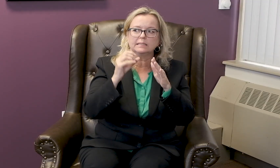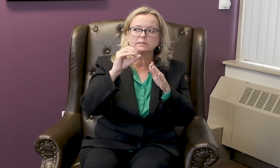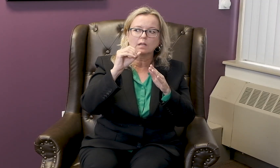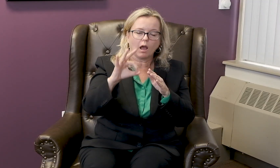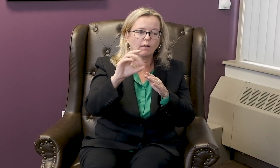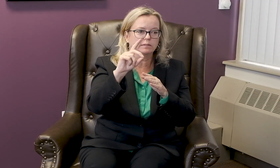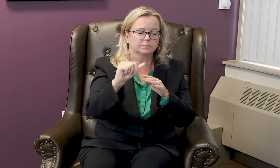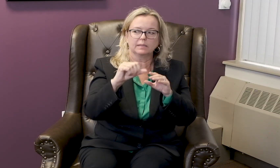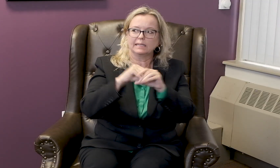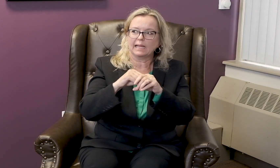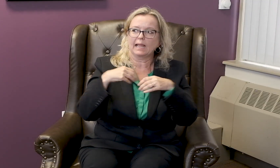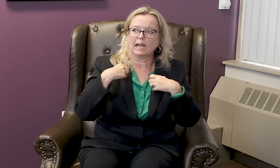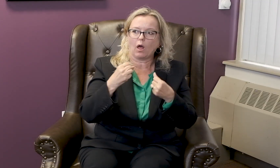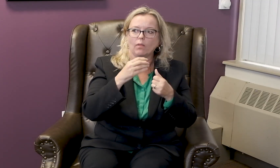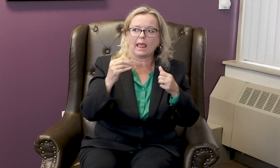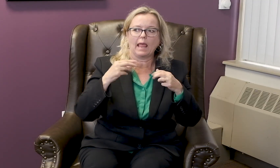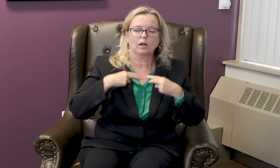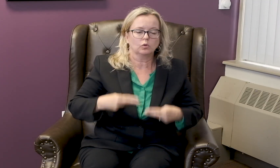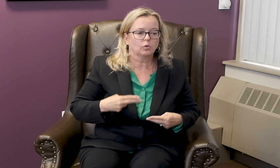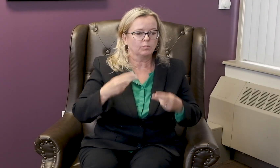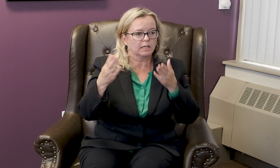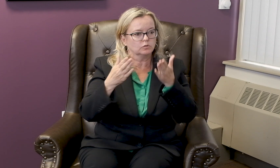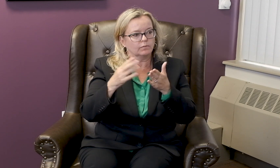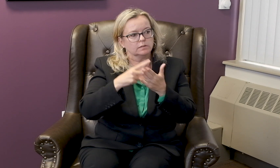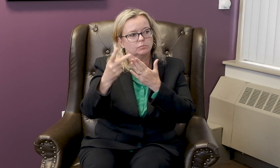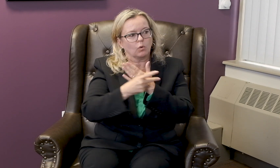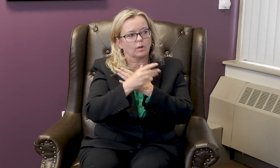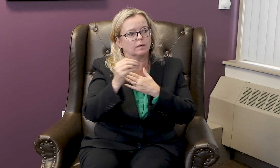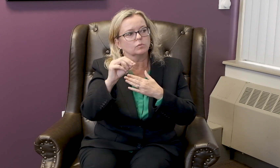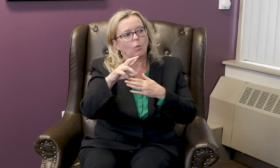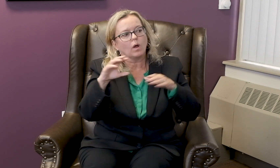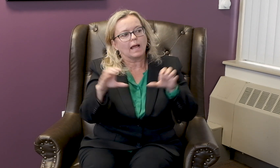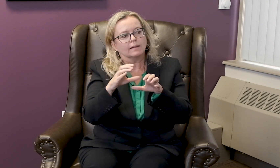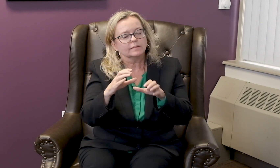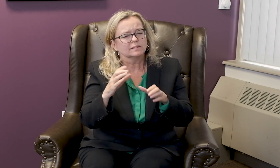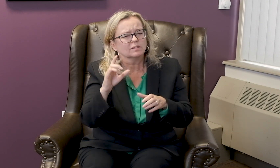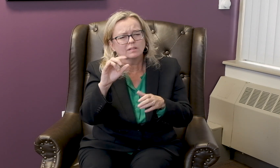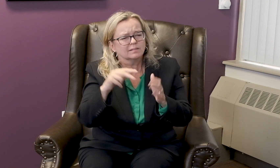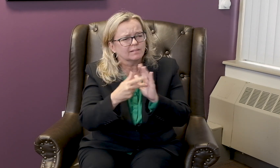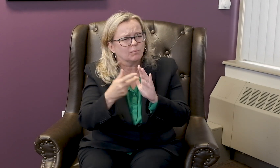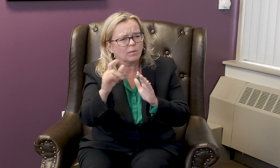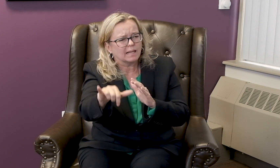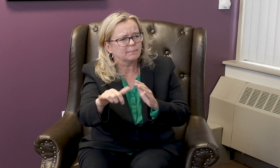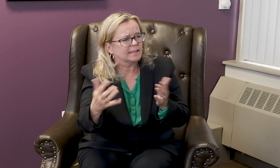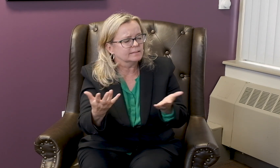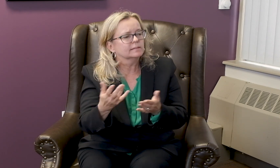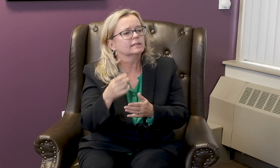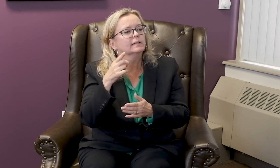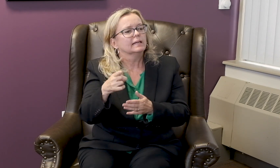Disability in Health and Human Service Programs or Activities. The intention is